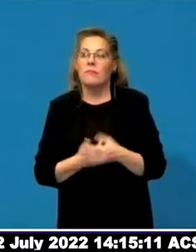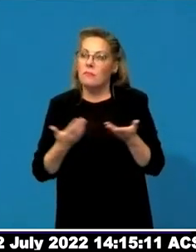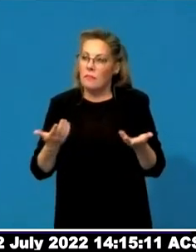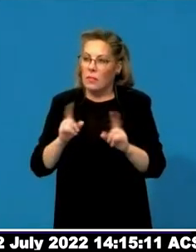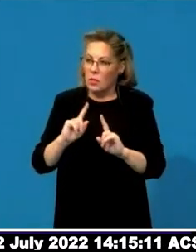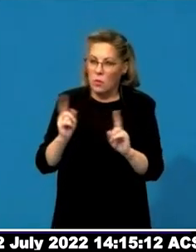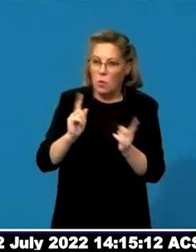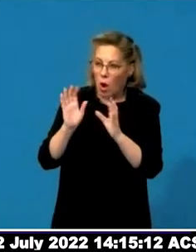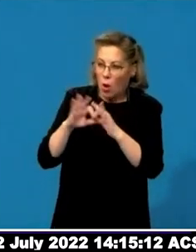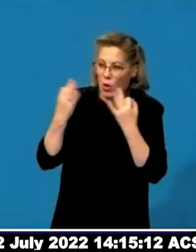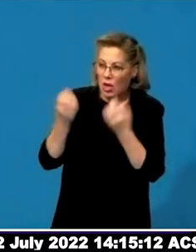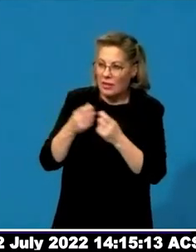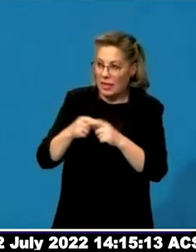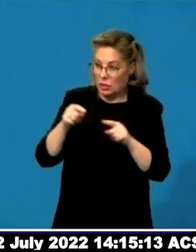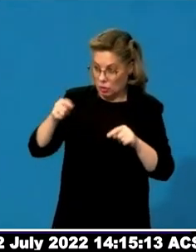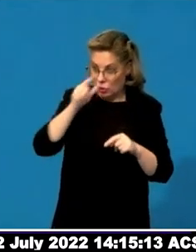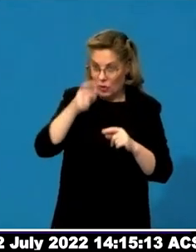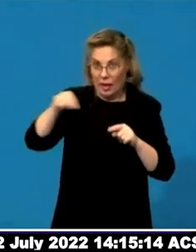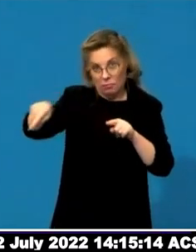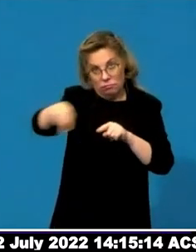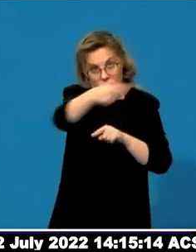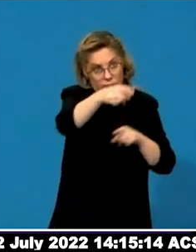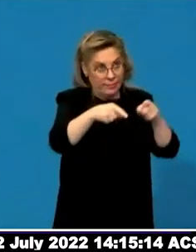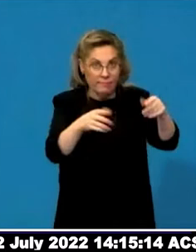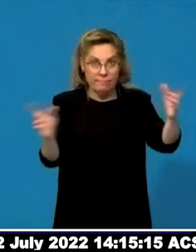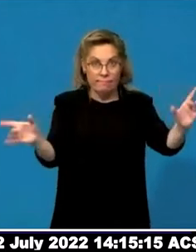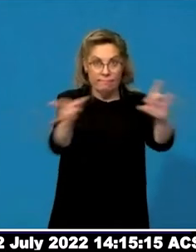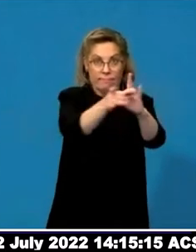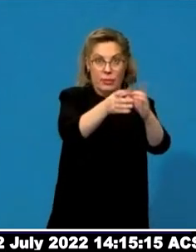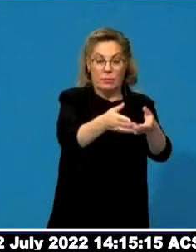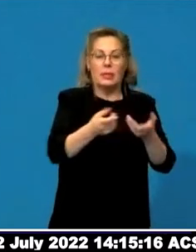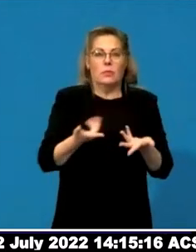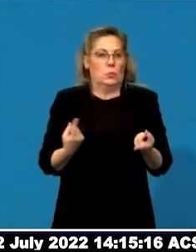to provide the kind of assistance that they would need to access the NDIS?